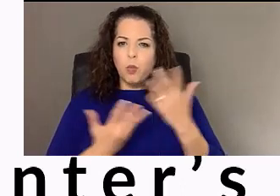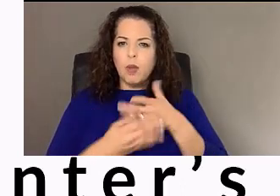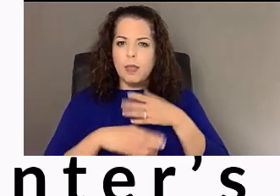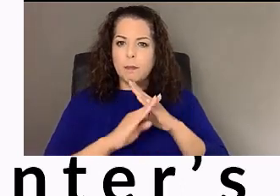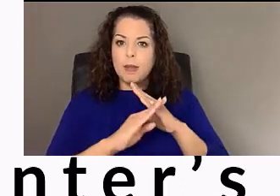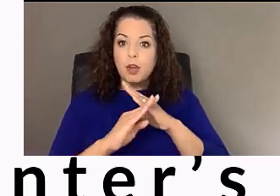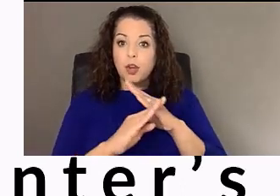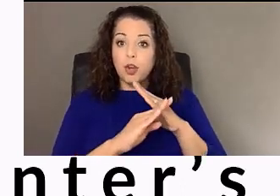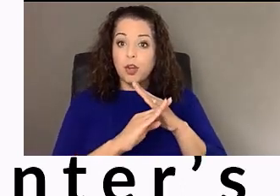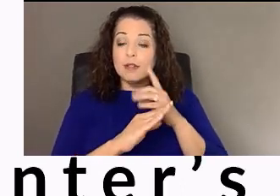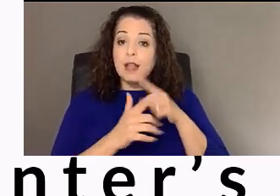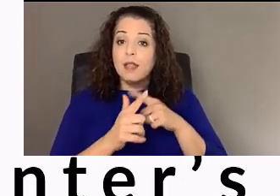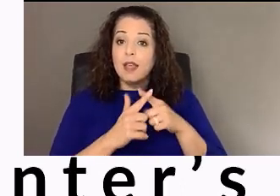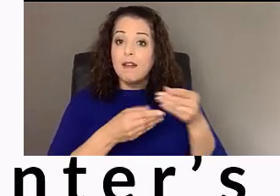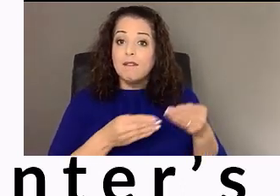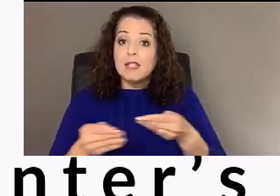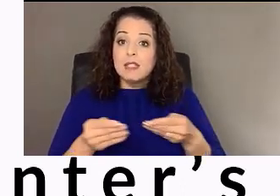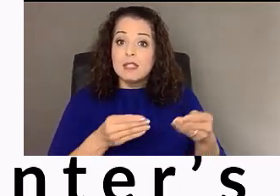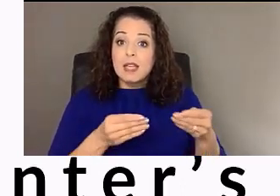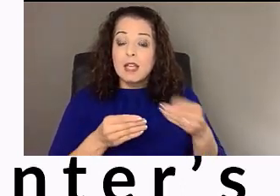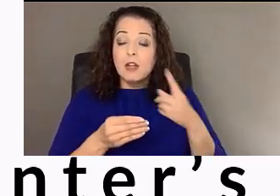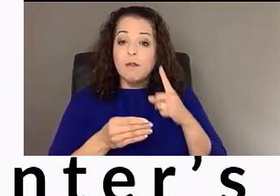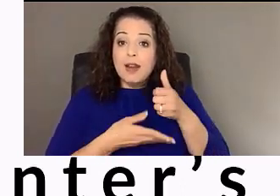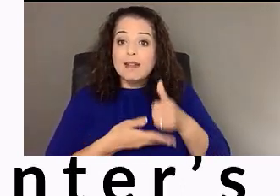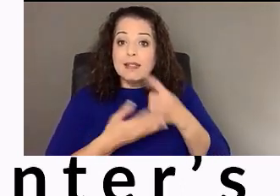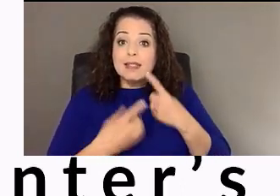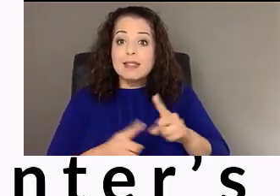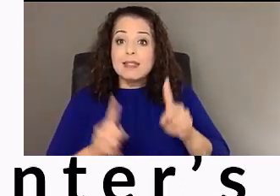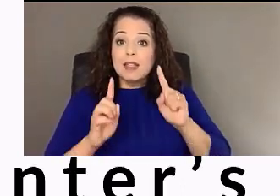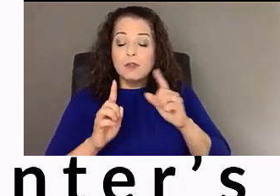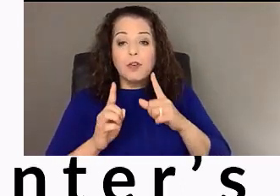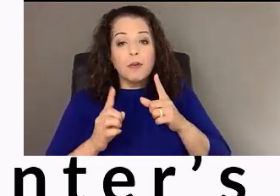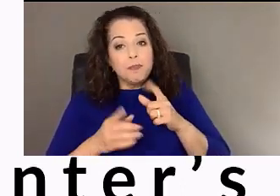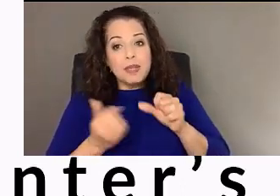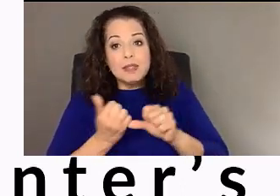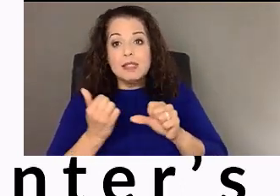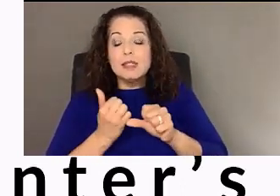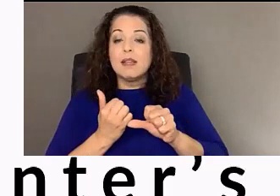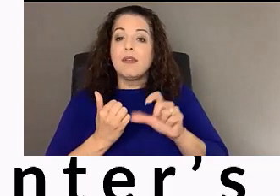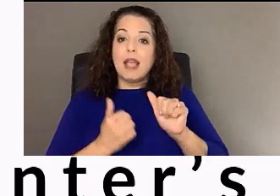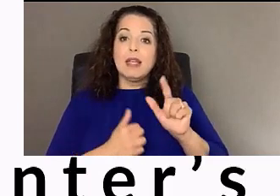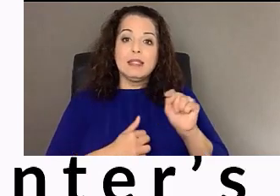to successful assistive technology tech transfer or ATTT?